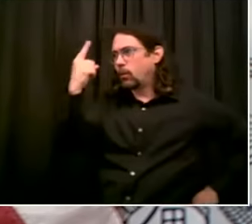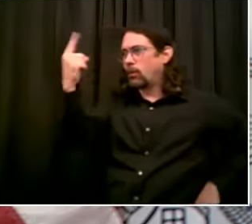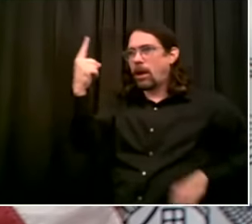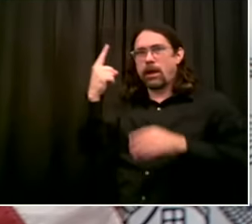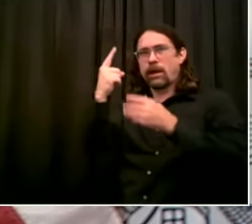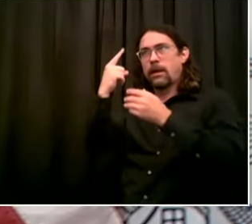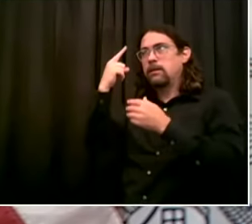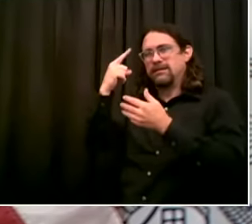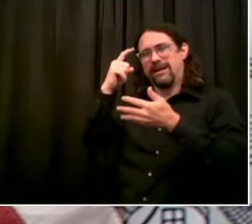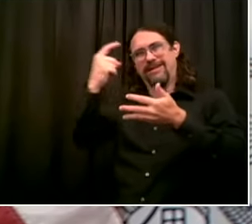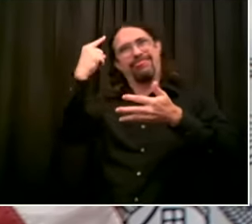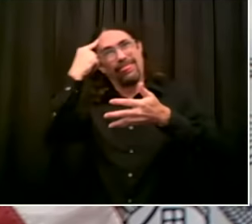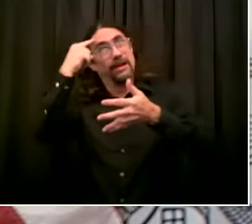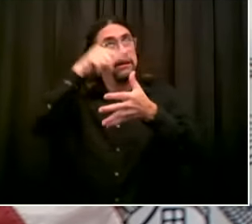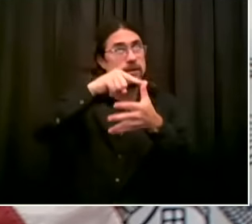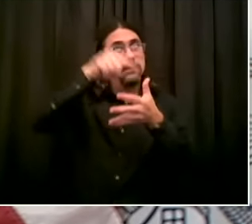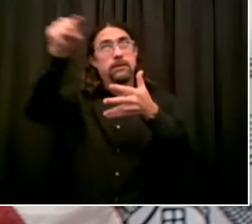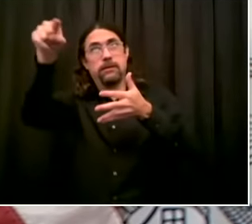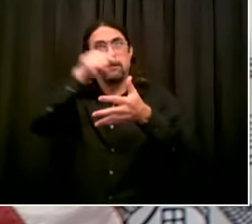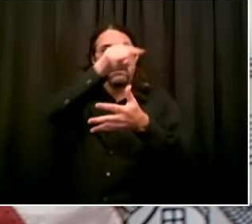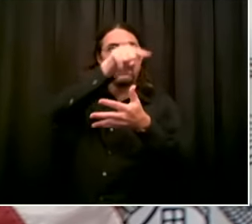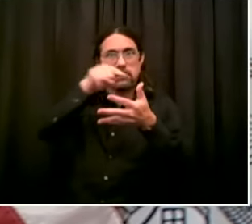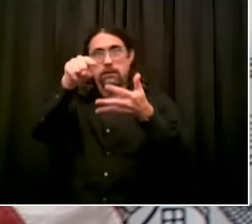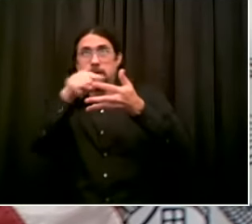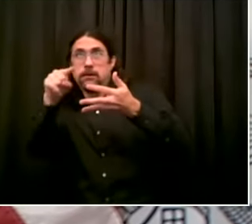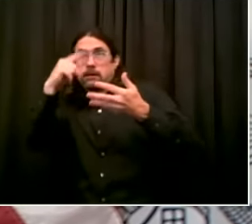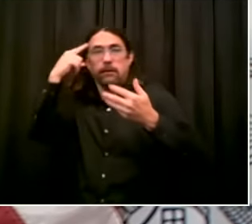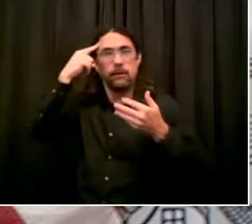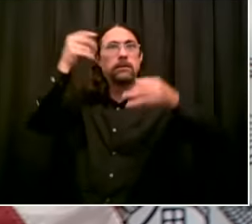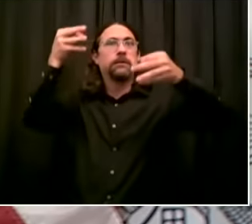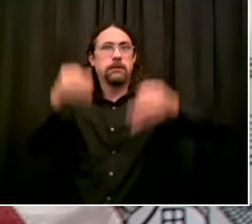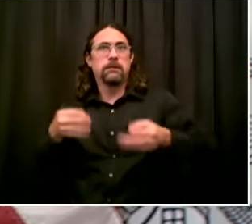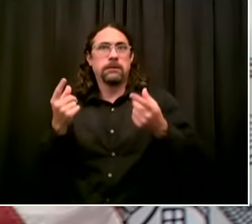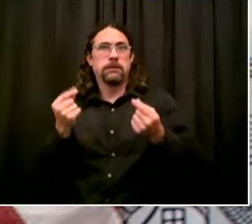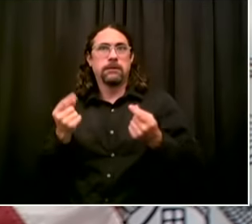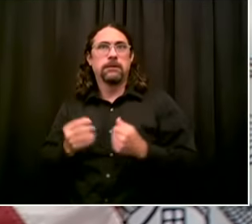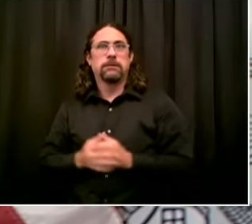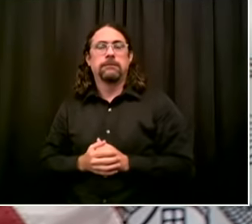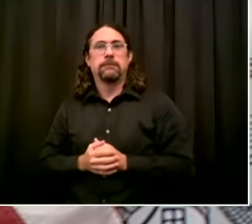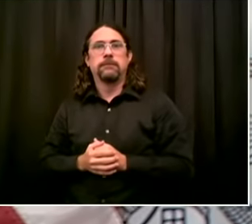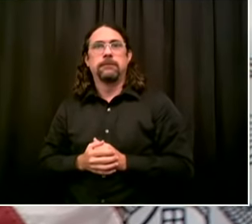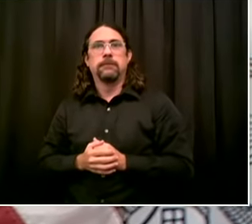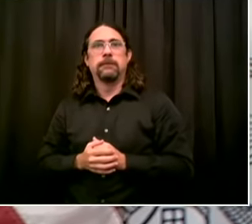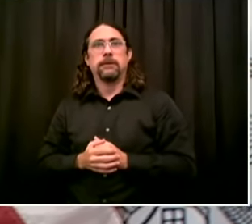WILL CONTINUE THOSE EFFORTS. NEXT IS AARON